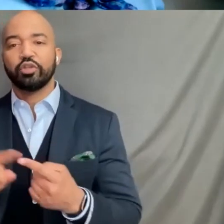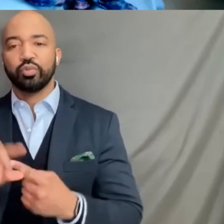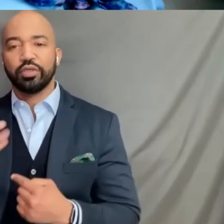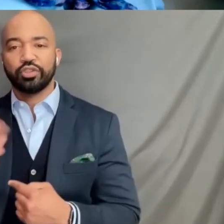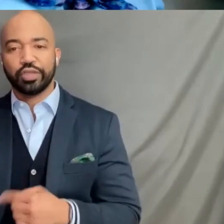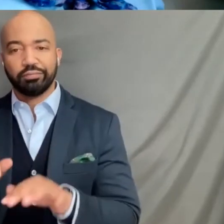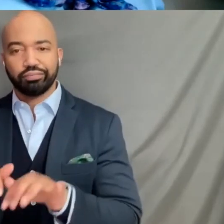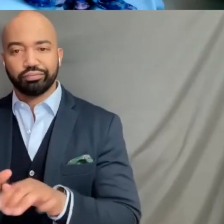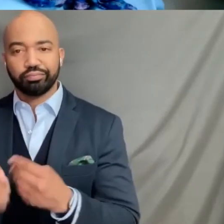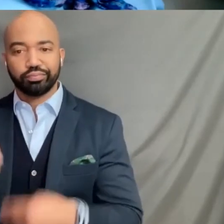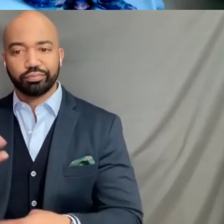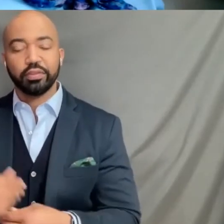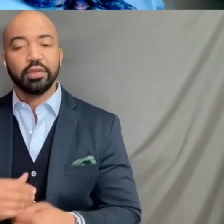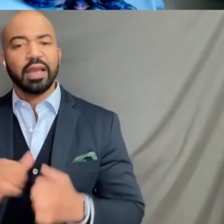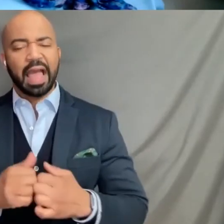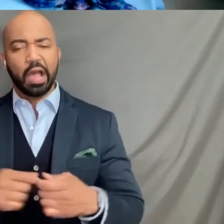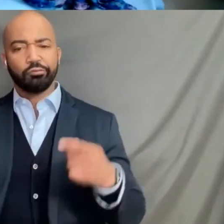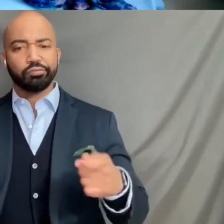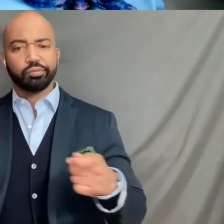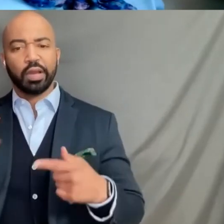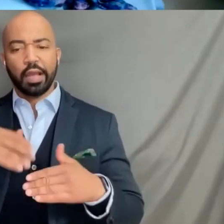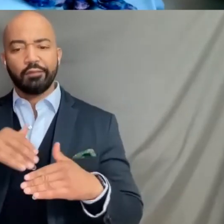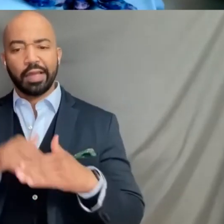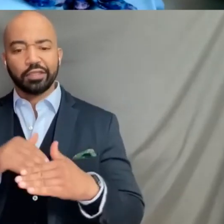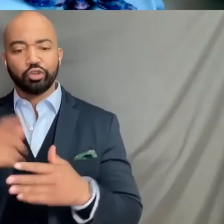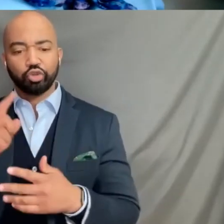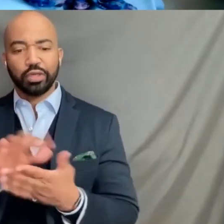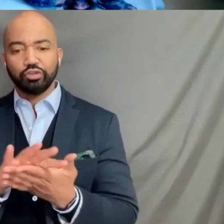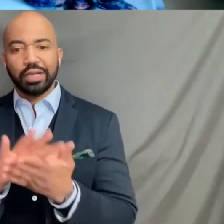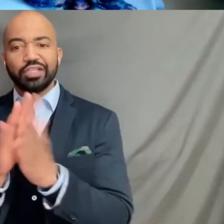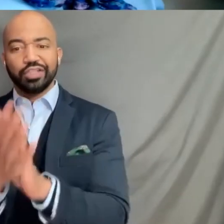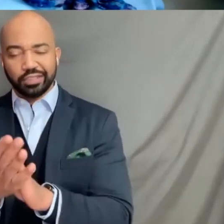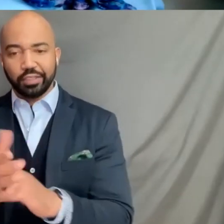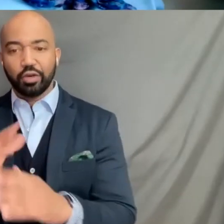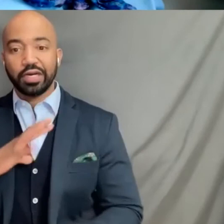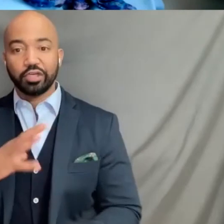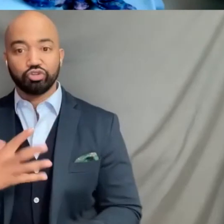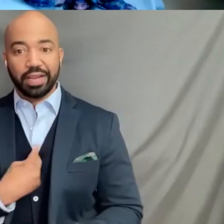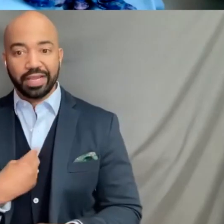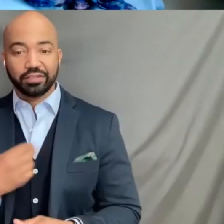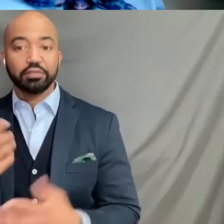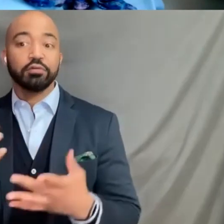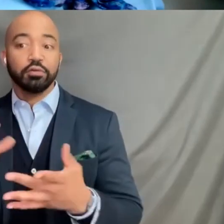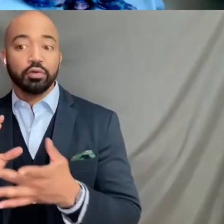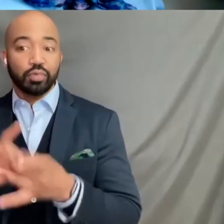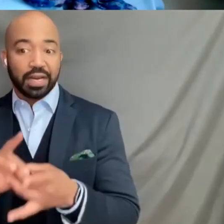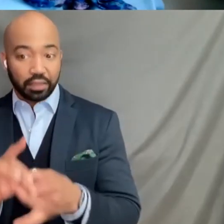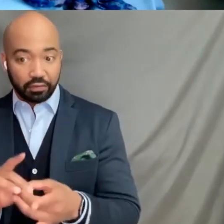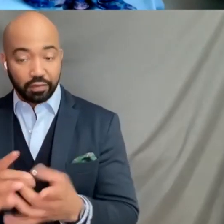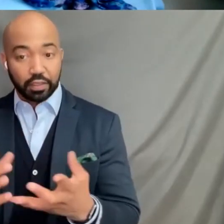"How does the gatekeeping in transition processes "or trans-relevant healthcare impact accessing services